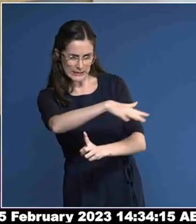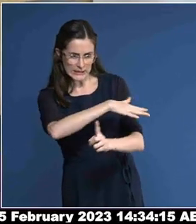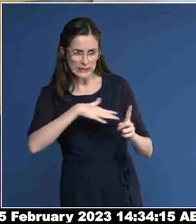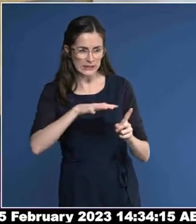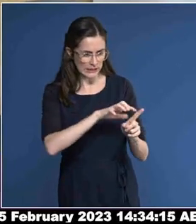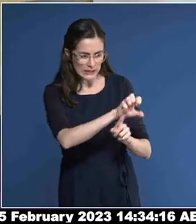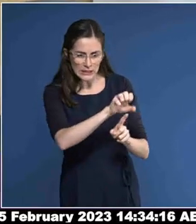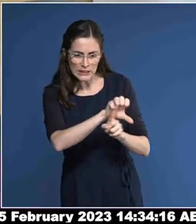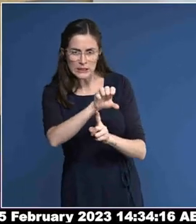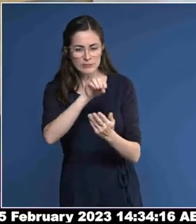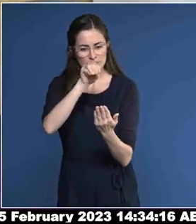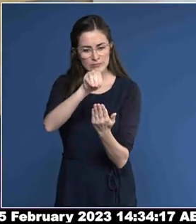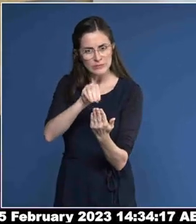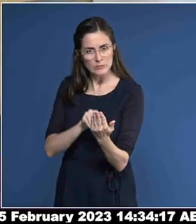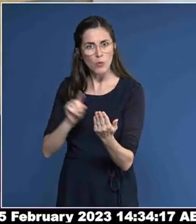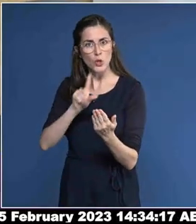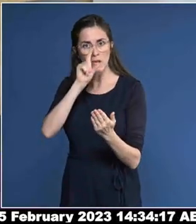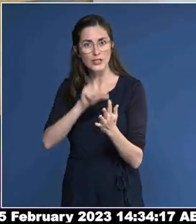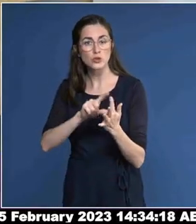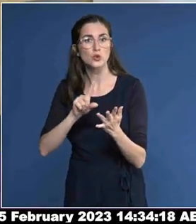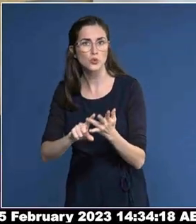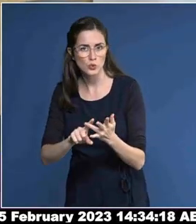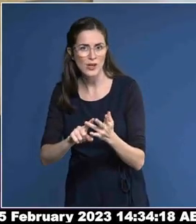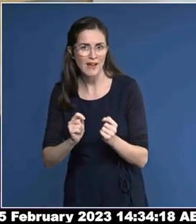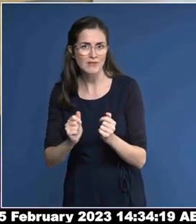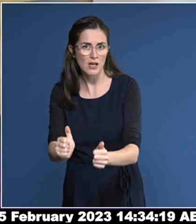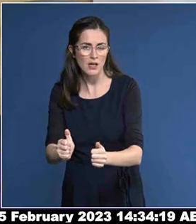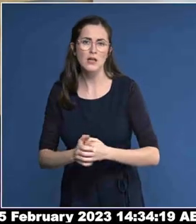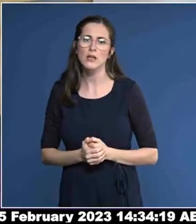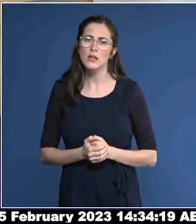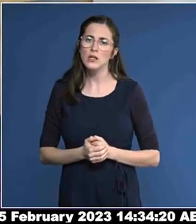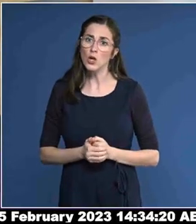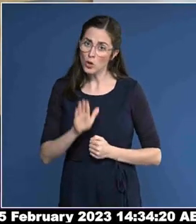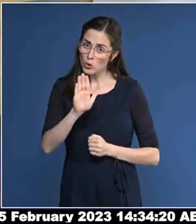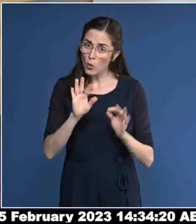Is - for any of your organisations, is there a practice of collecting data that helps you